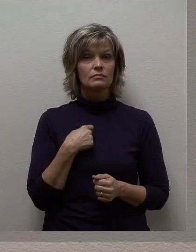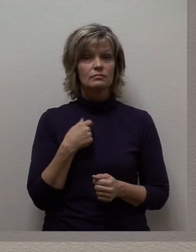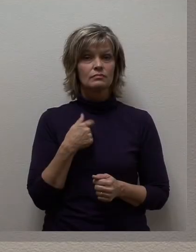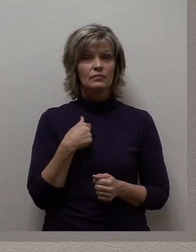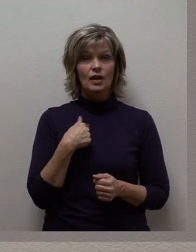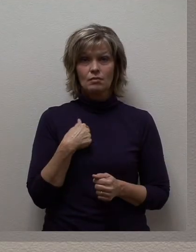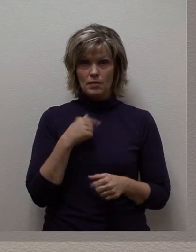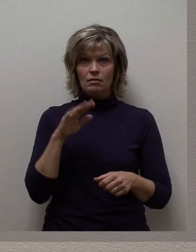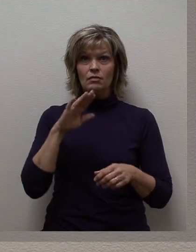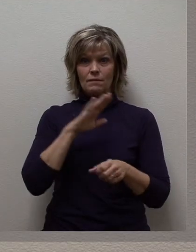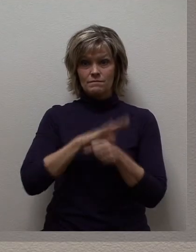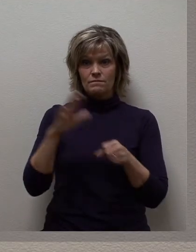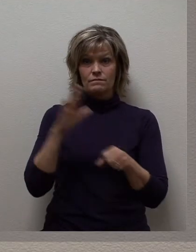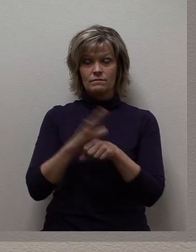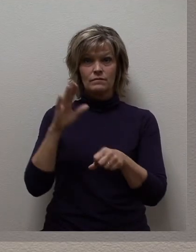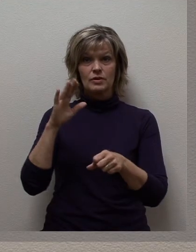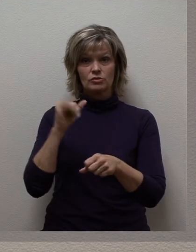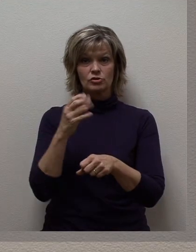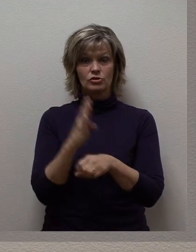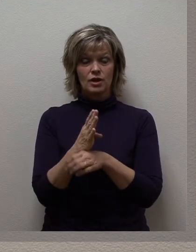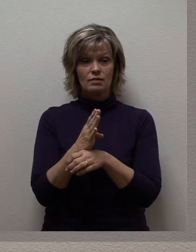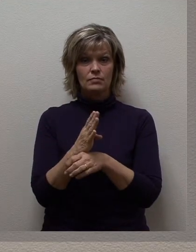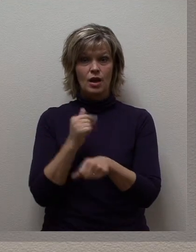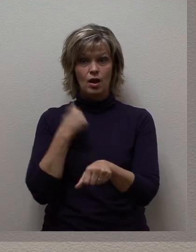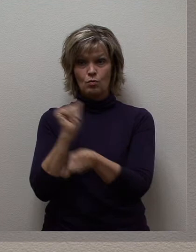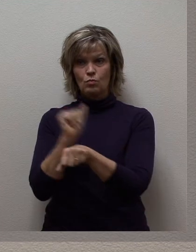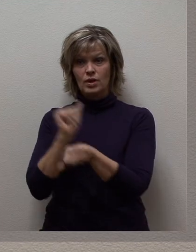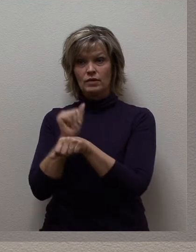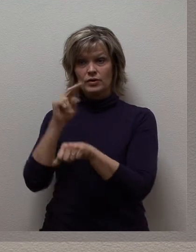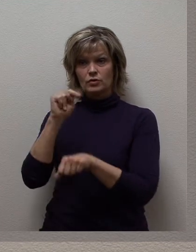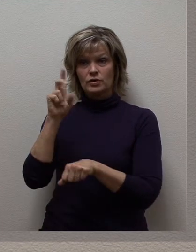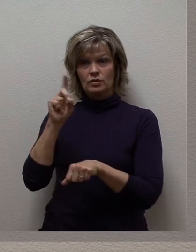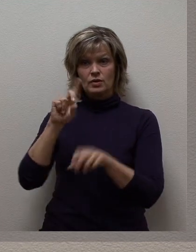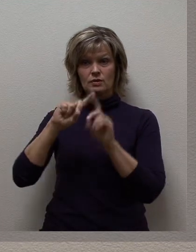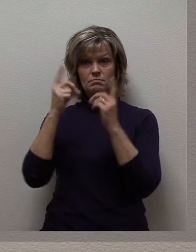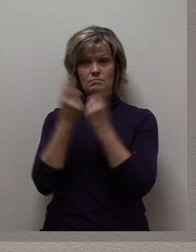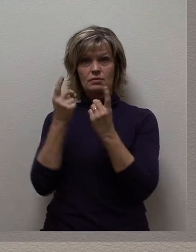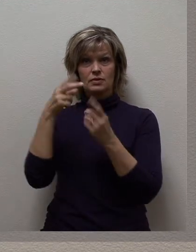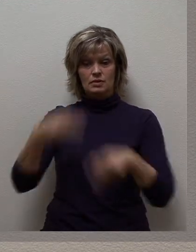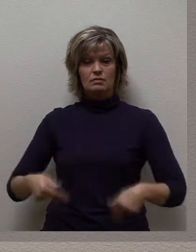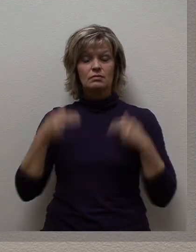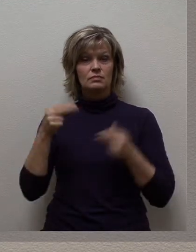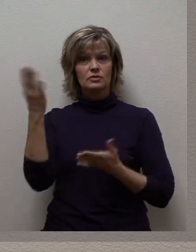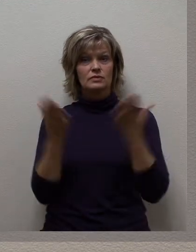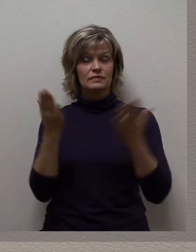I have a full time job, actually work for the North Dakota Department of Human Services,